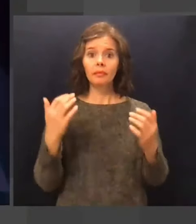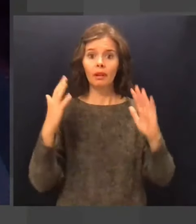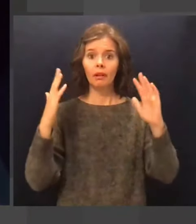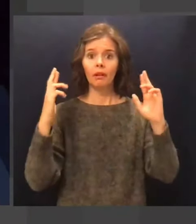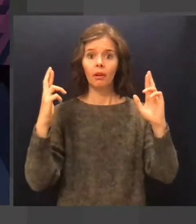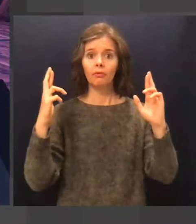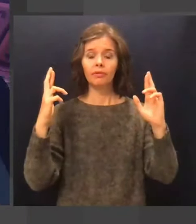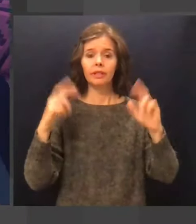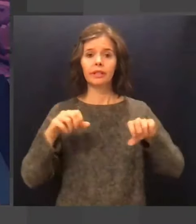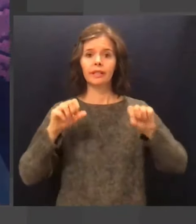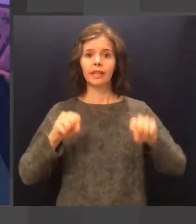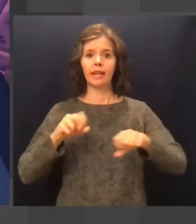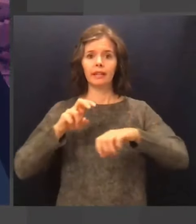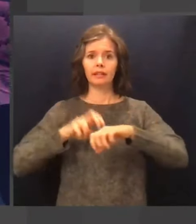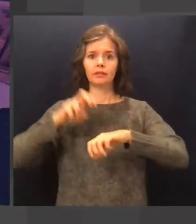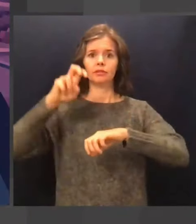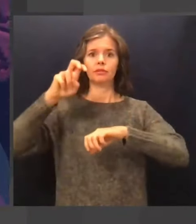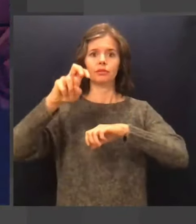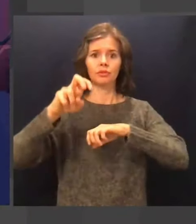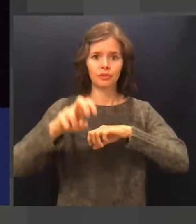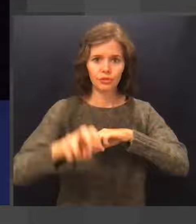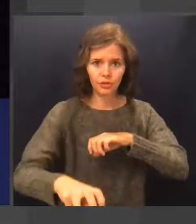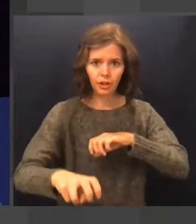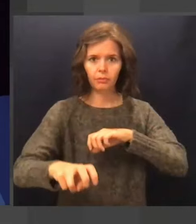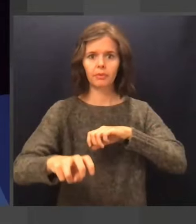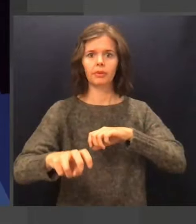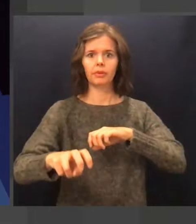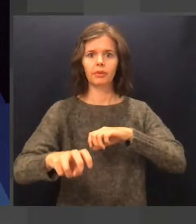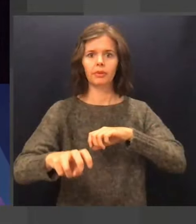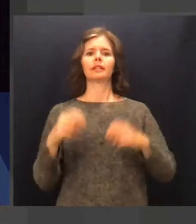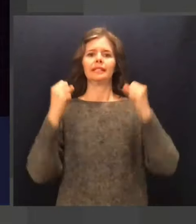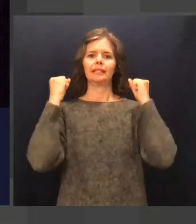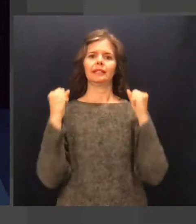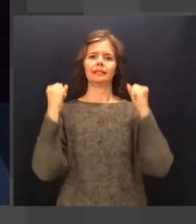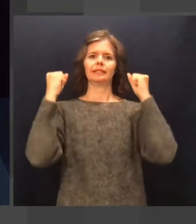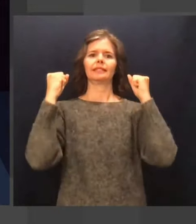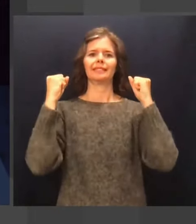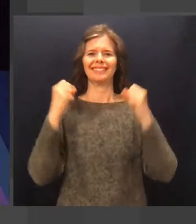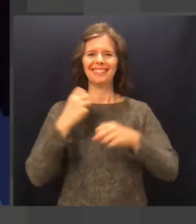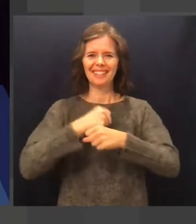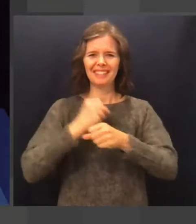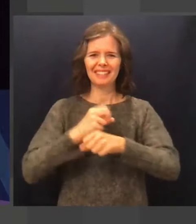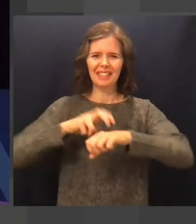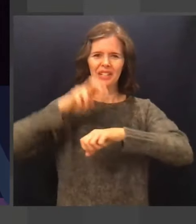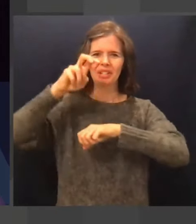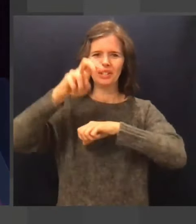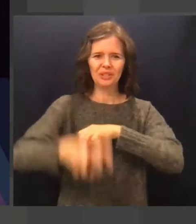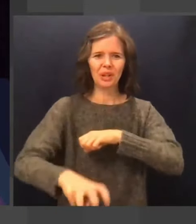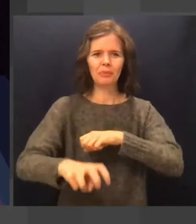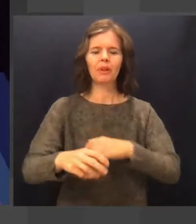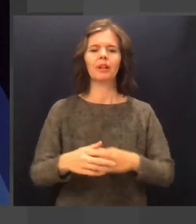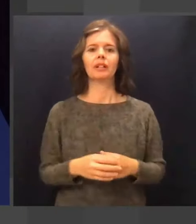HOPEFULLY I WILL JUMP AND BE ABLE TO CLEAR THIS GAP.